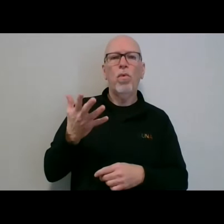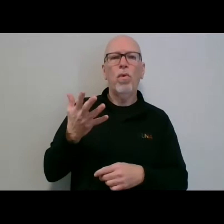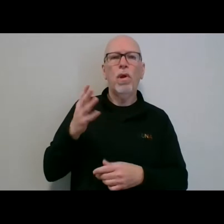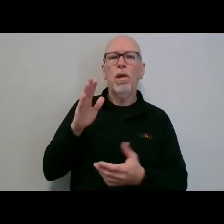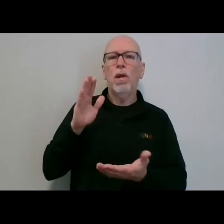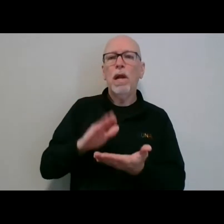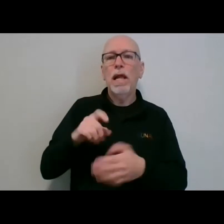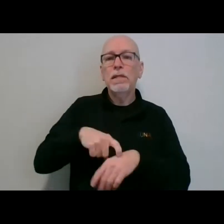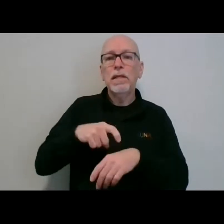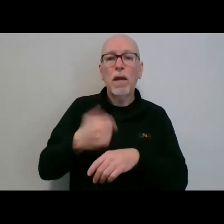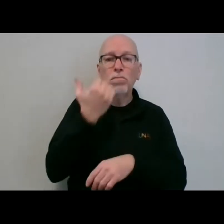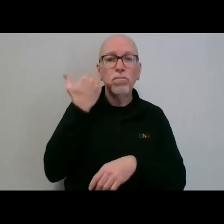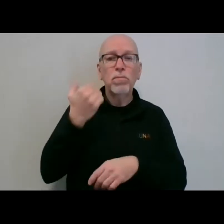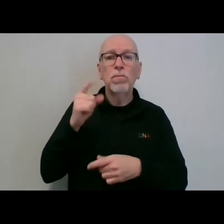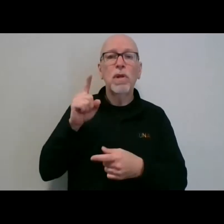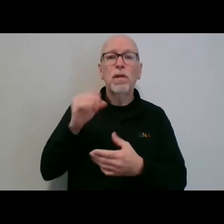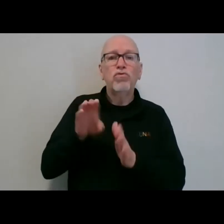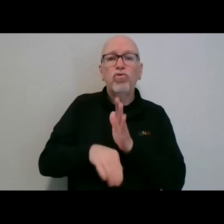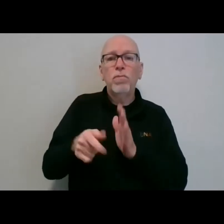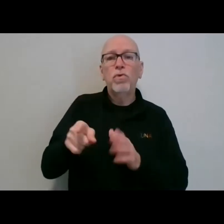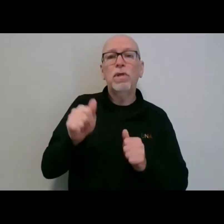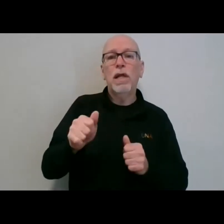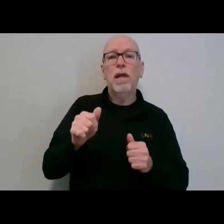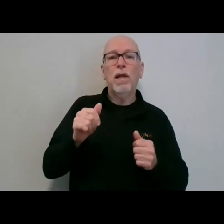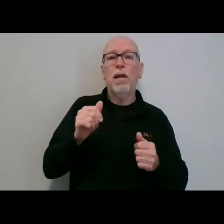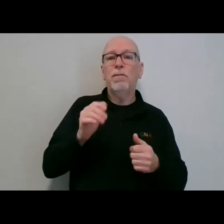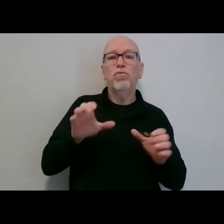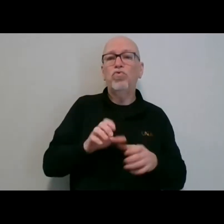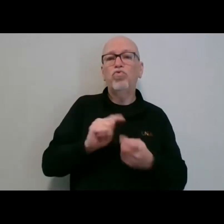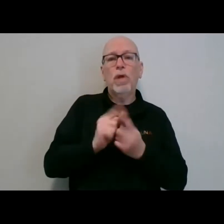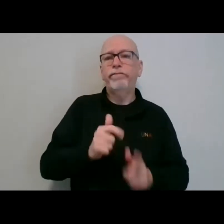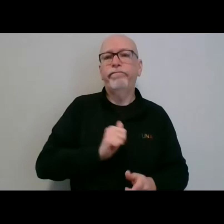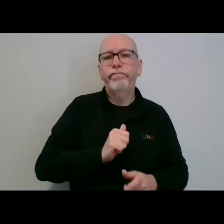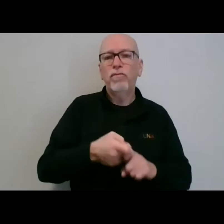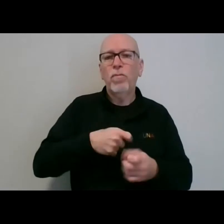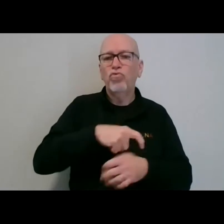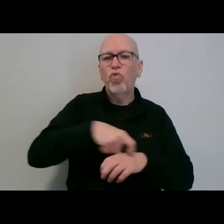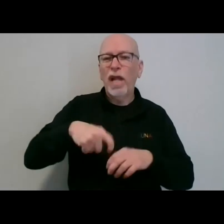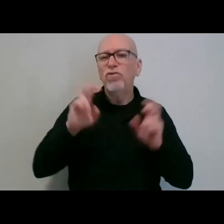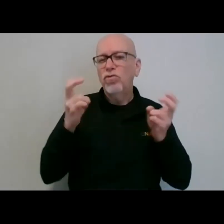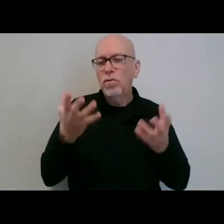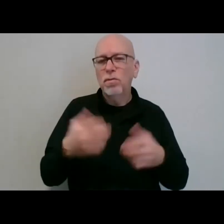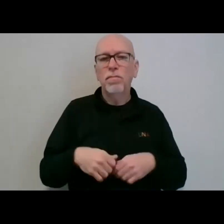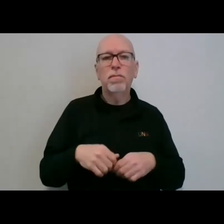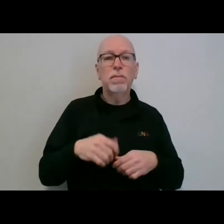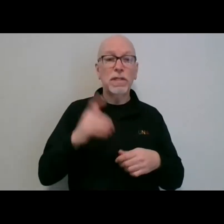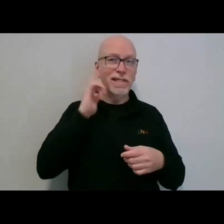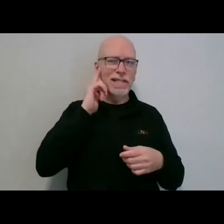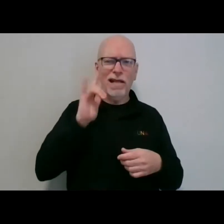and less expensive to go in and actually do the translation itself from scratch which sounds counterintuitive